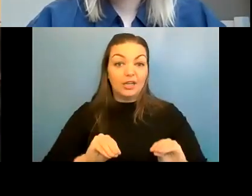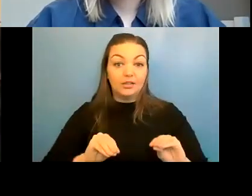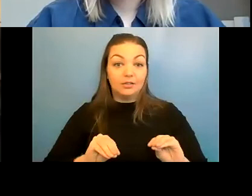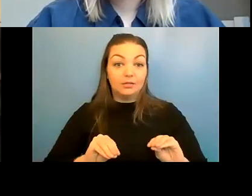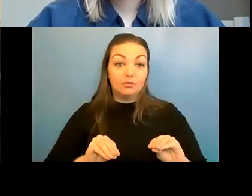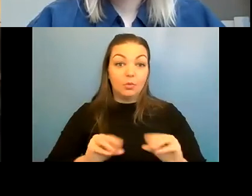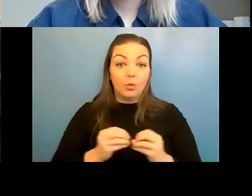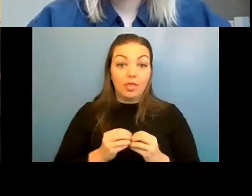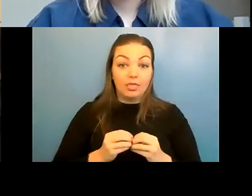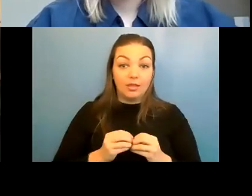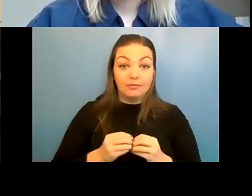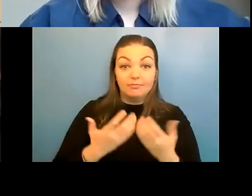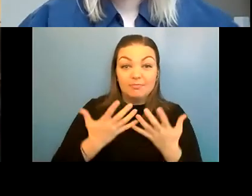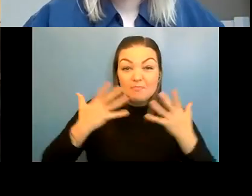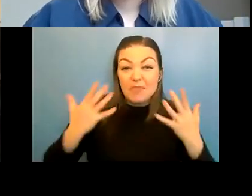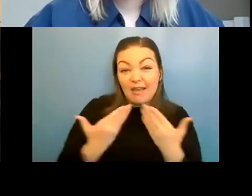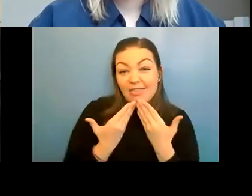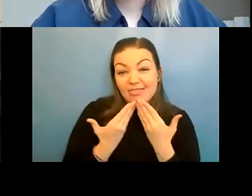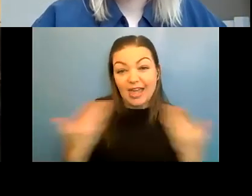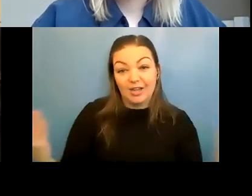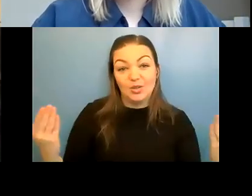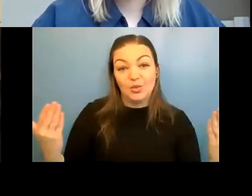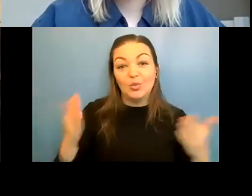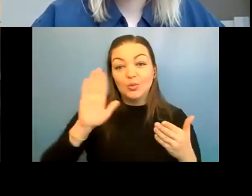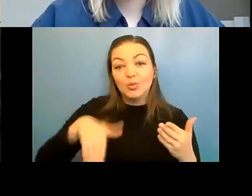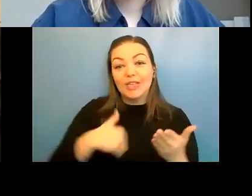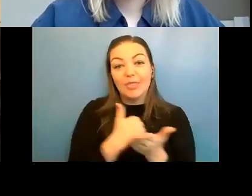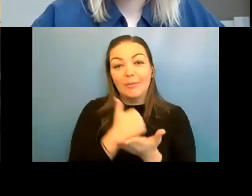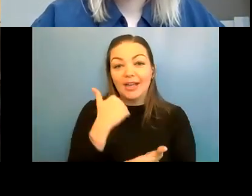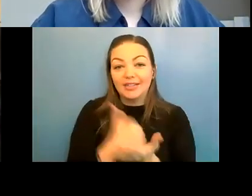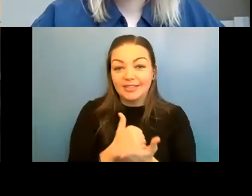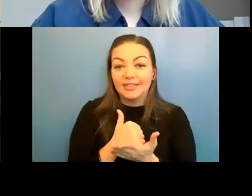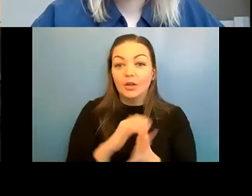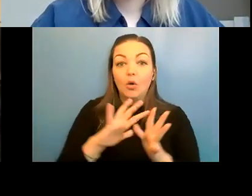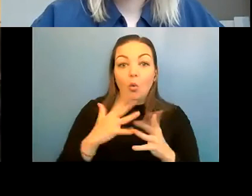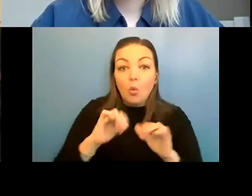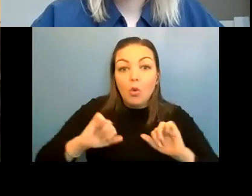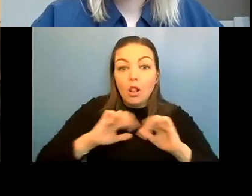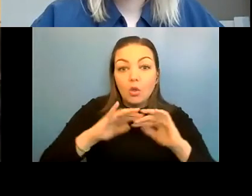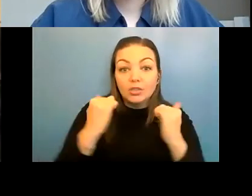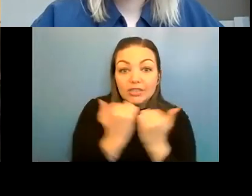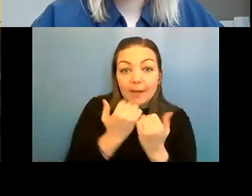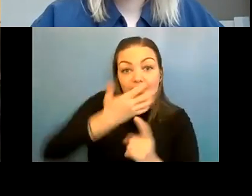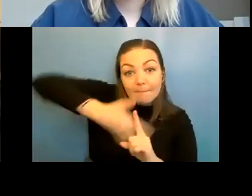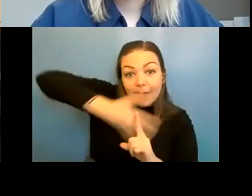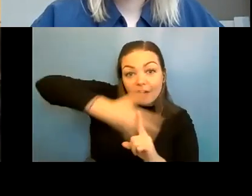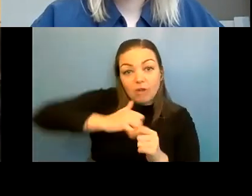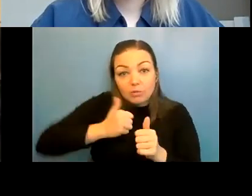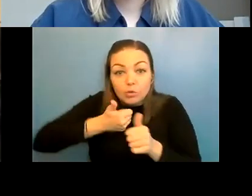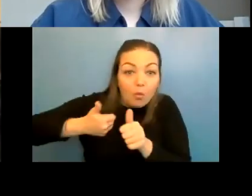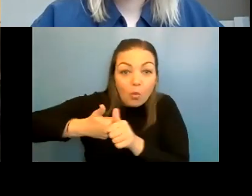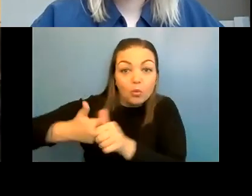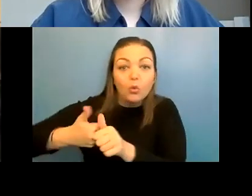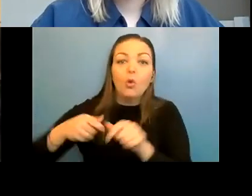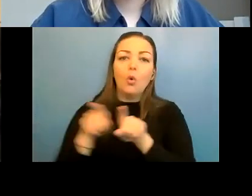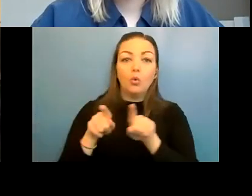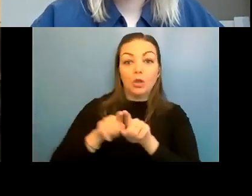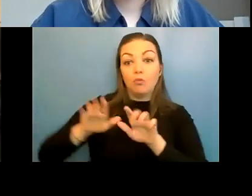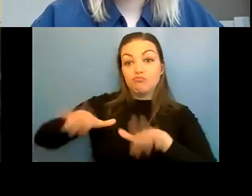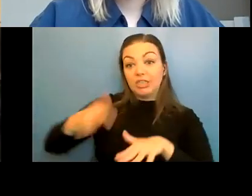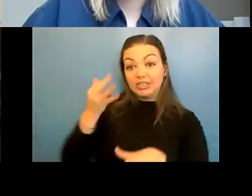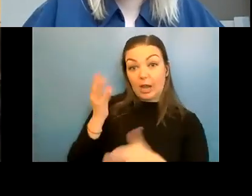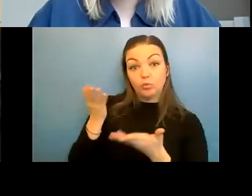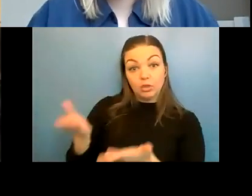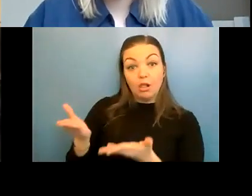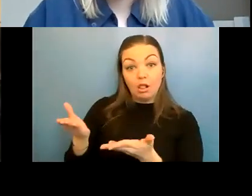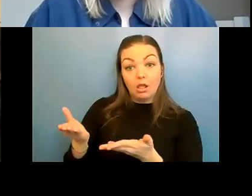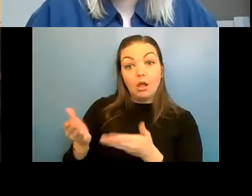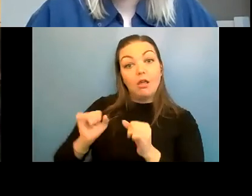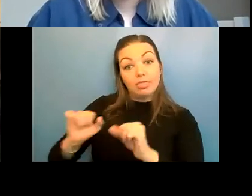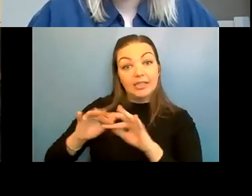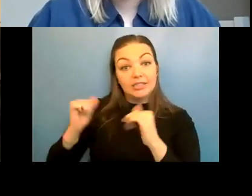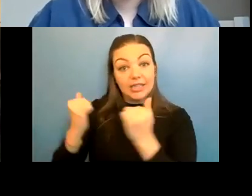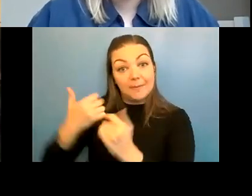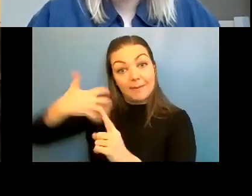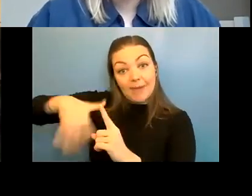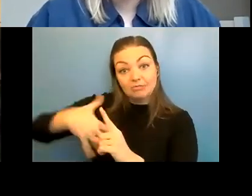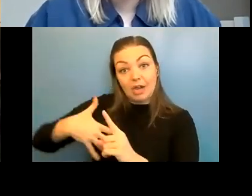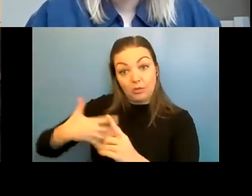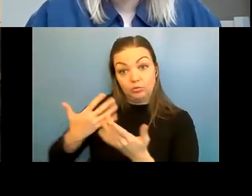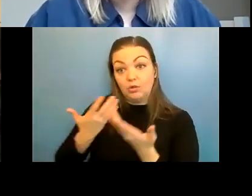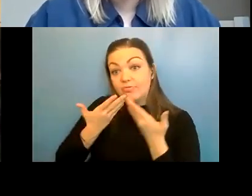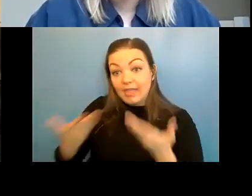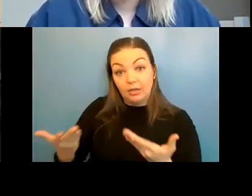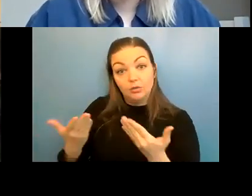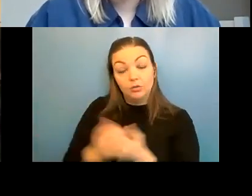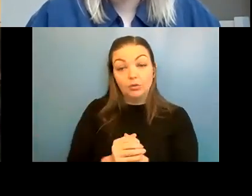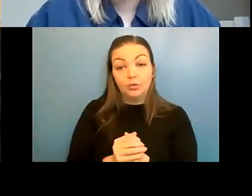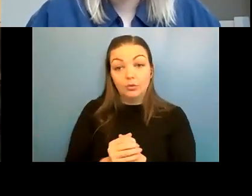I just want to end with first a huge thanks to Southbank and like I said, all the teams that are involved in the background.